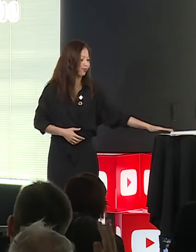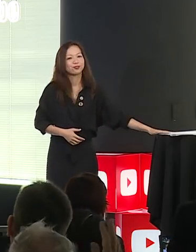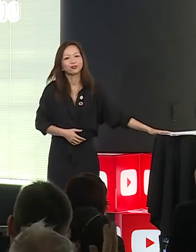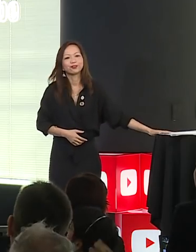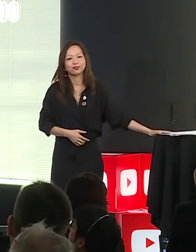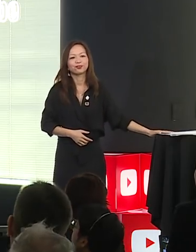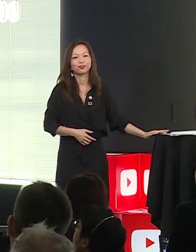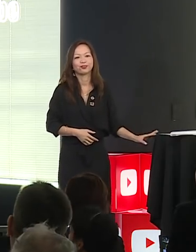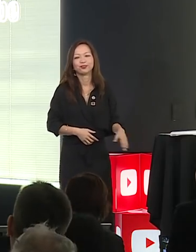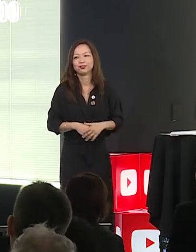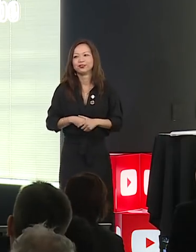Van Nok, again your country sign and congratulations.